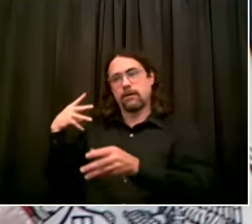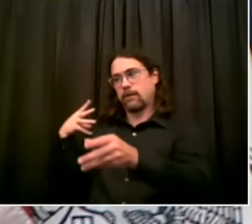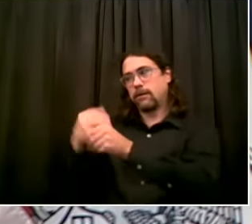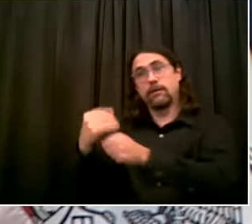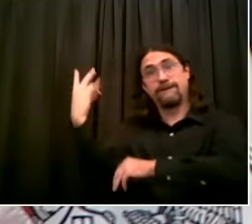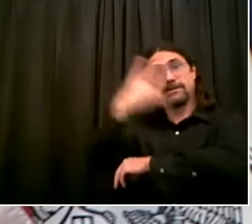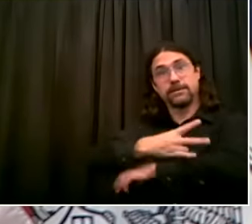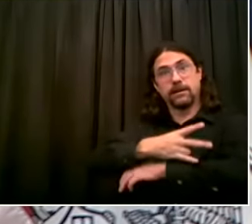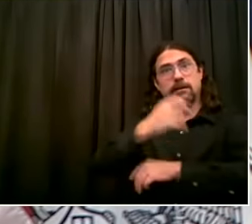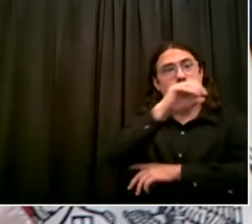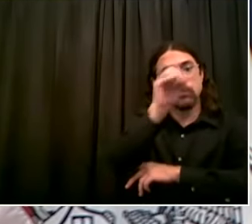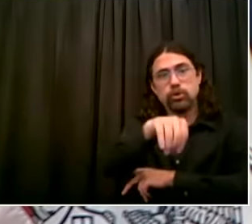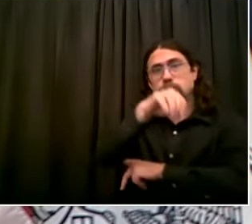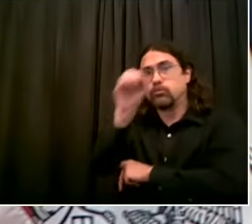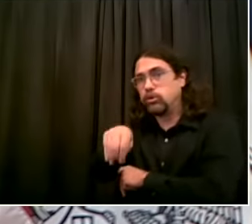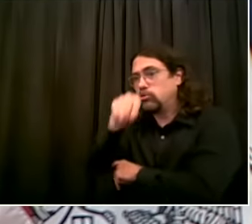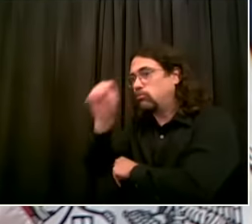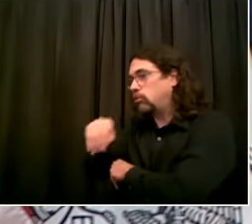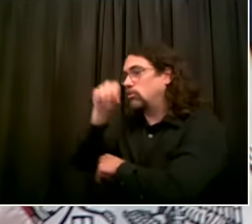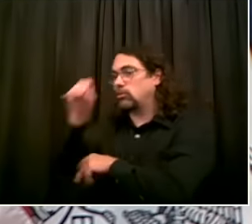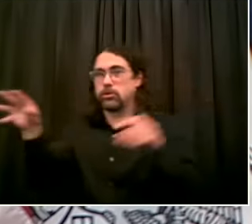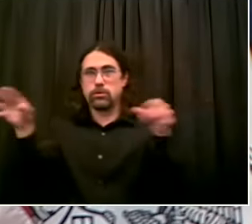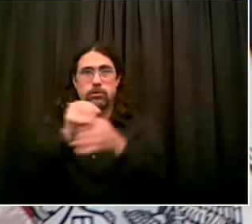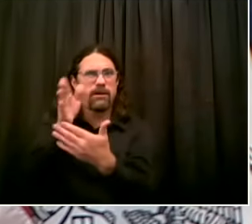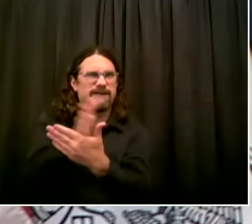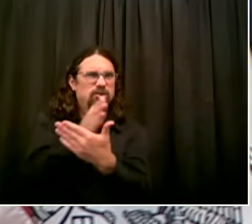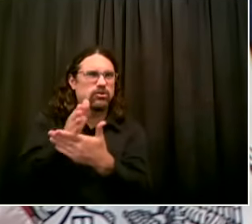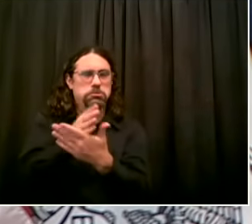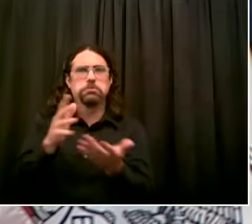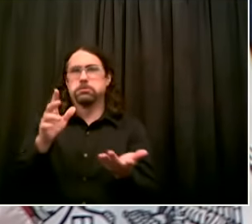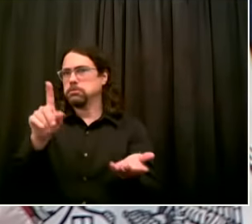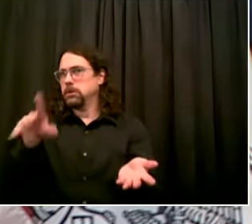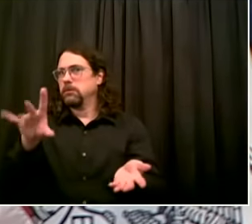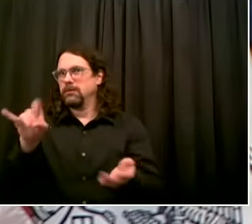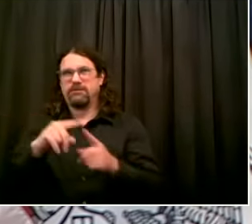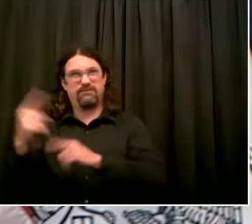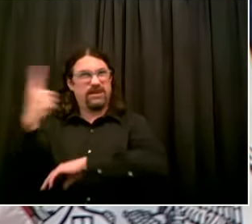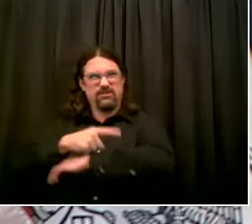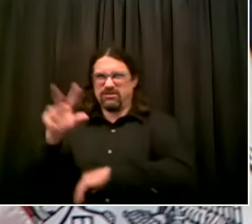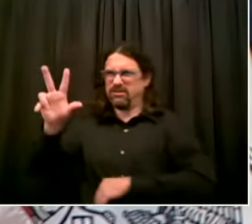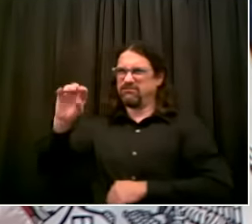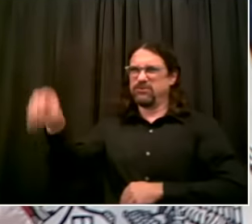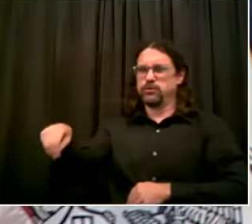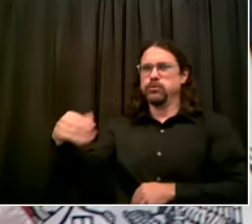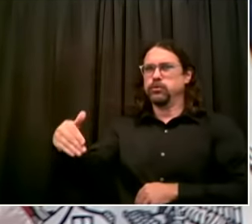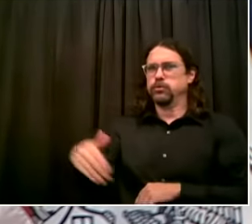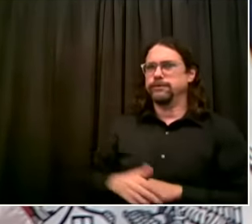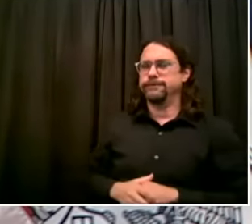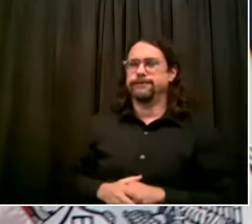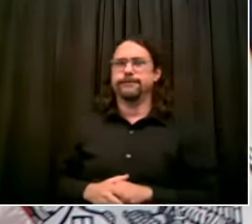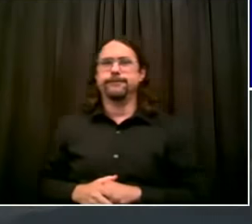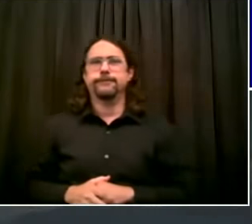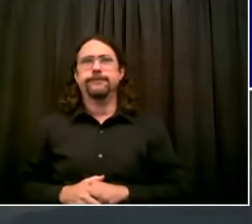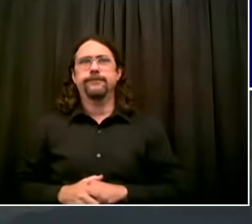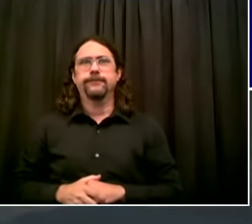FORWARD WITH OUR SCHOOLS. WE WILL TLKA MORE ABOUT REOPENING TODAY OF OUR ELEMENTYAR SCHOOLS BUT